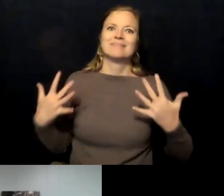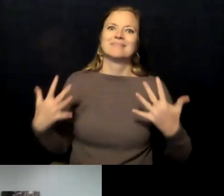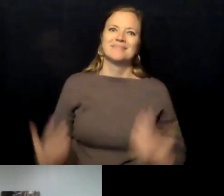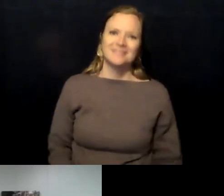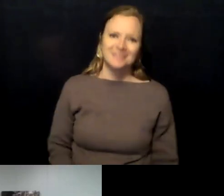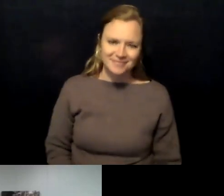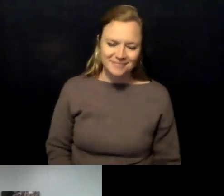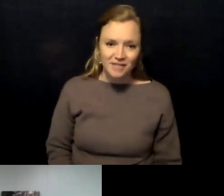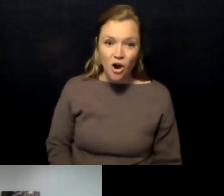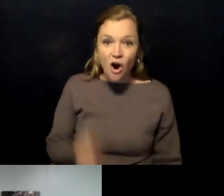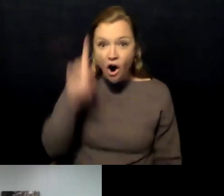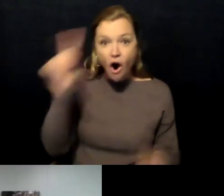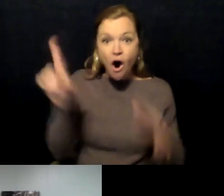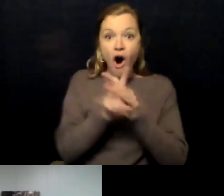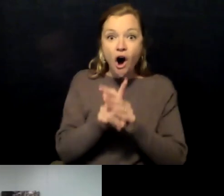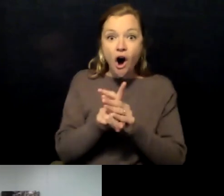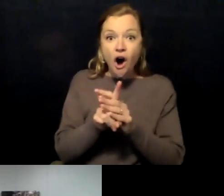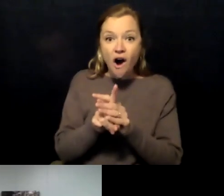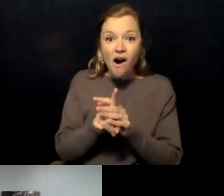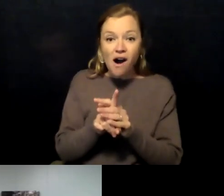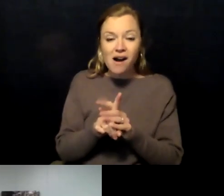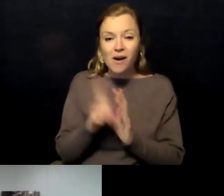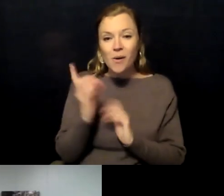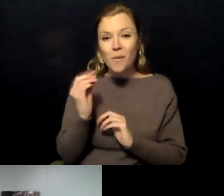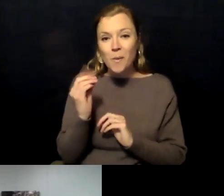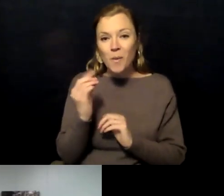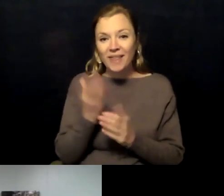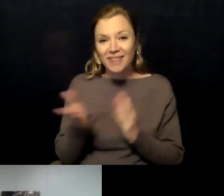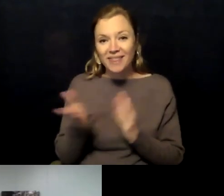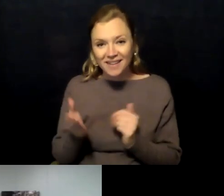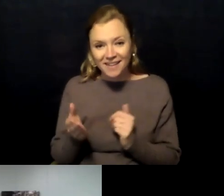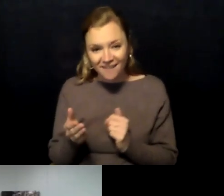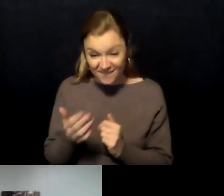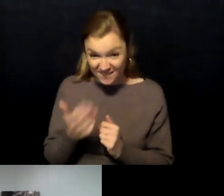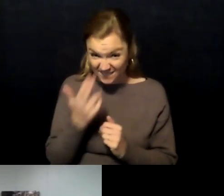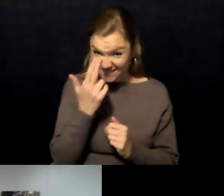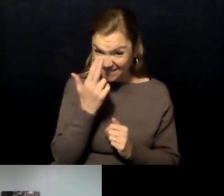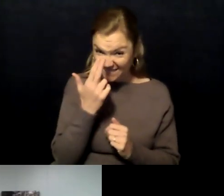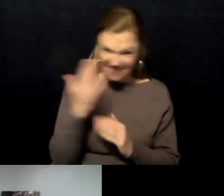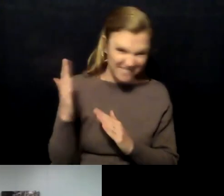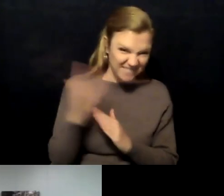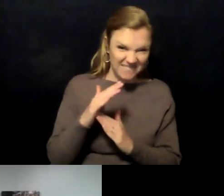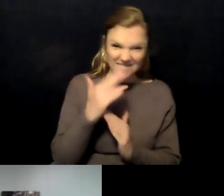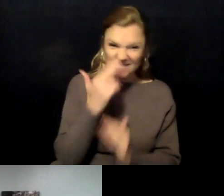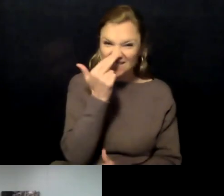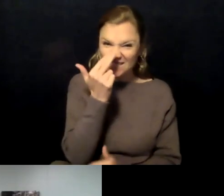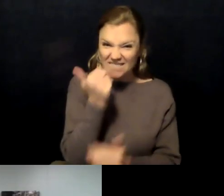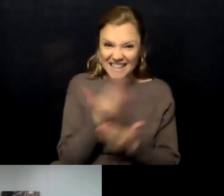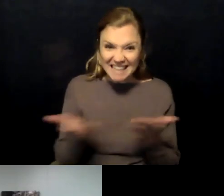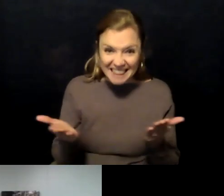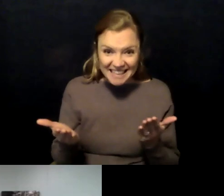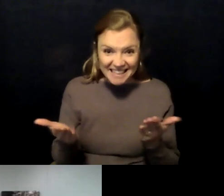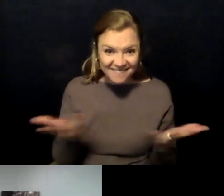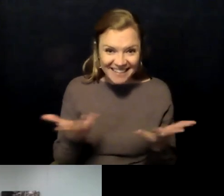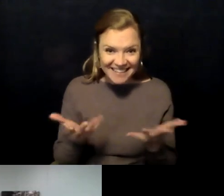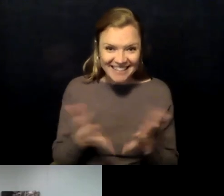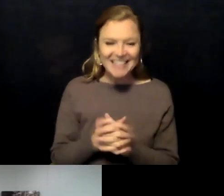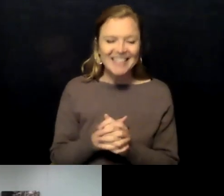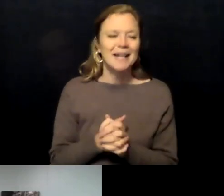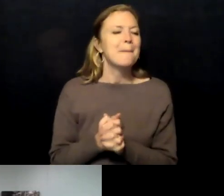sorry. Probably the funniest thing